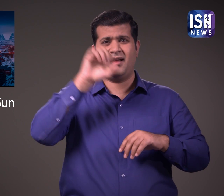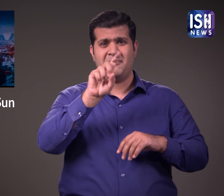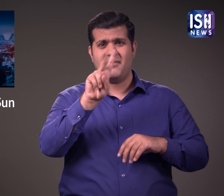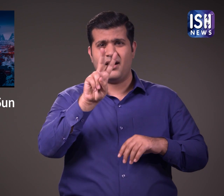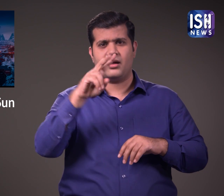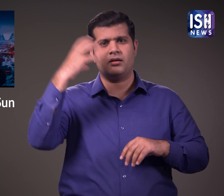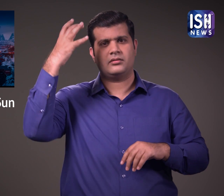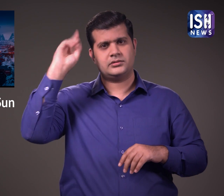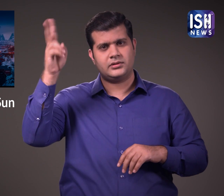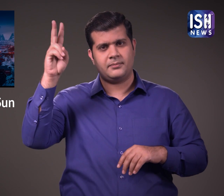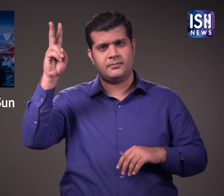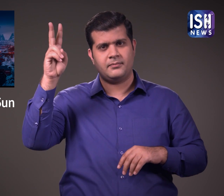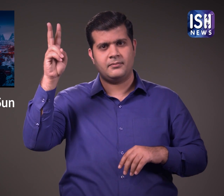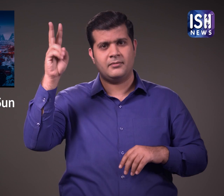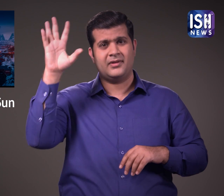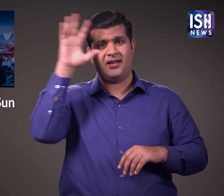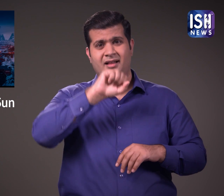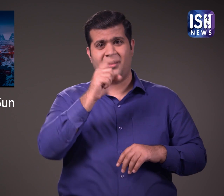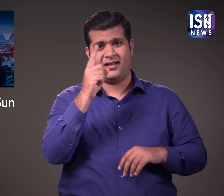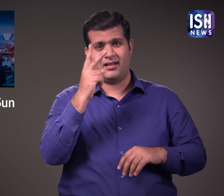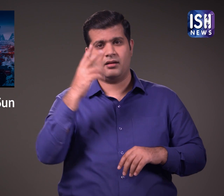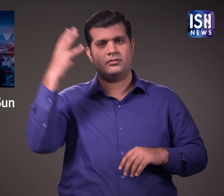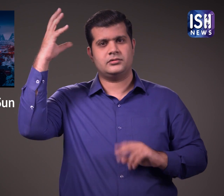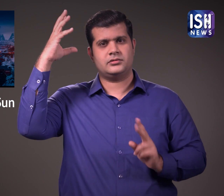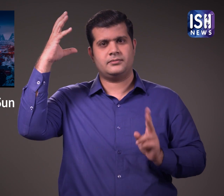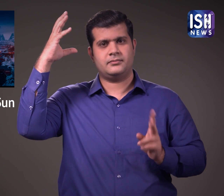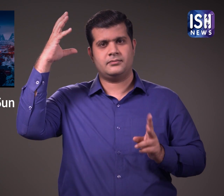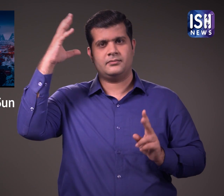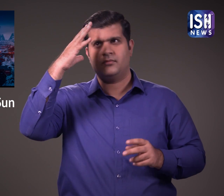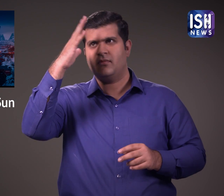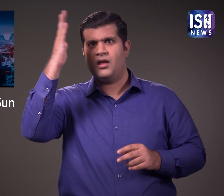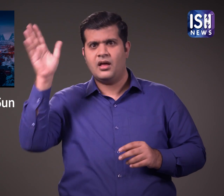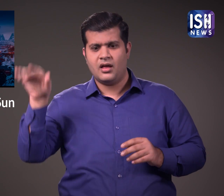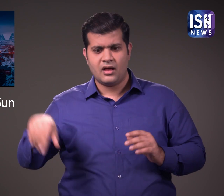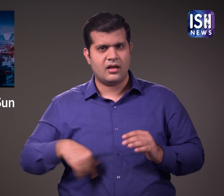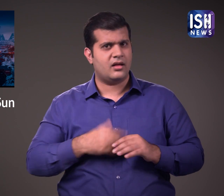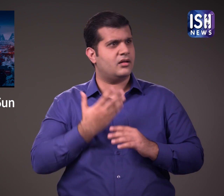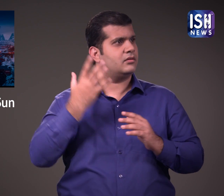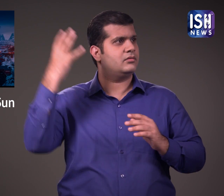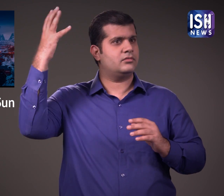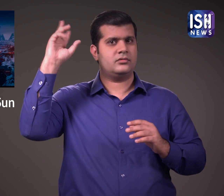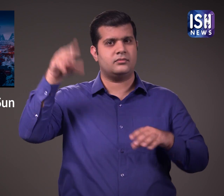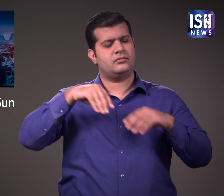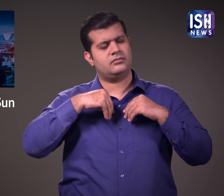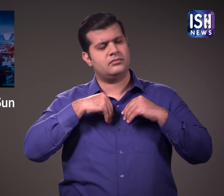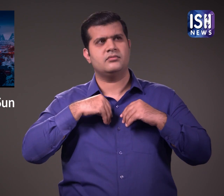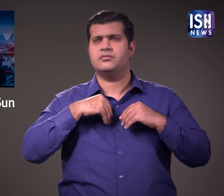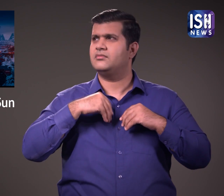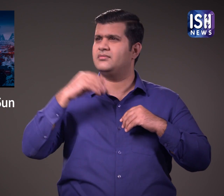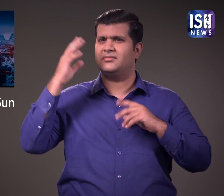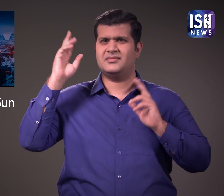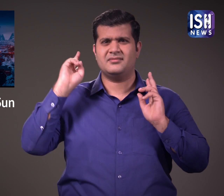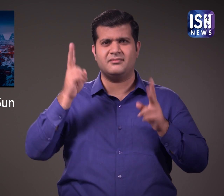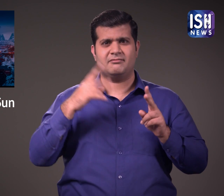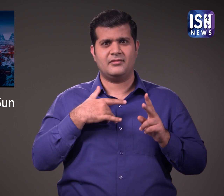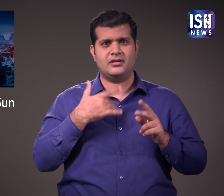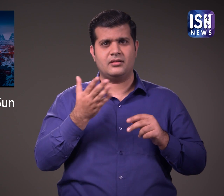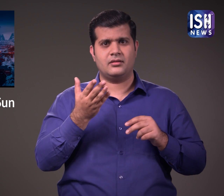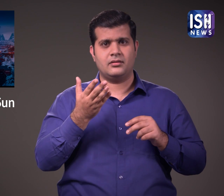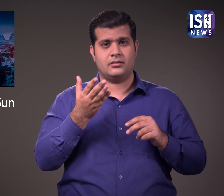How would you feel, its midnight, 2 am or even if the whole night passes, the sun never sets.